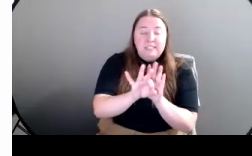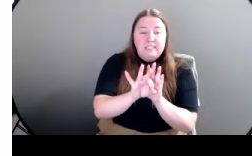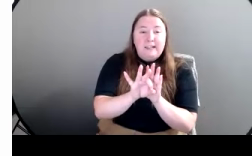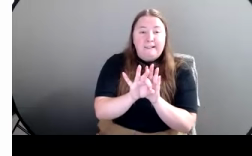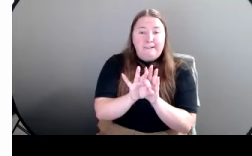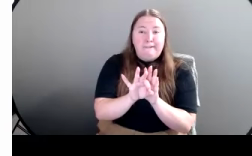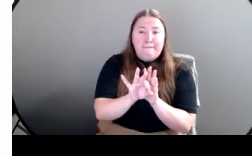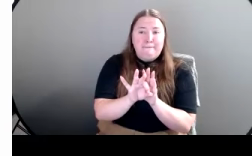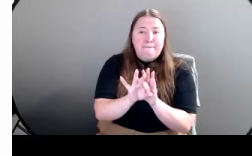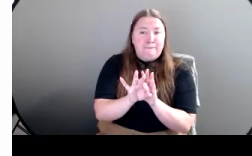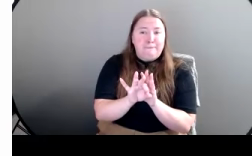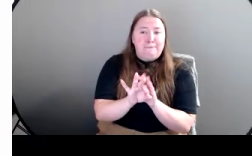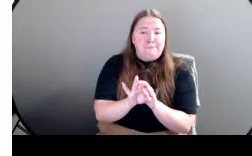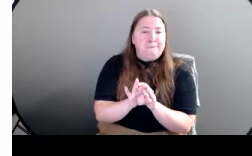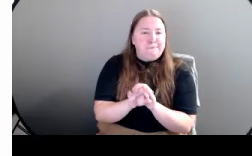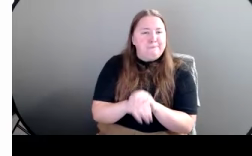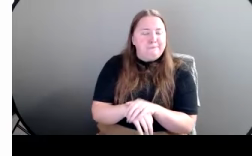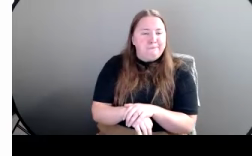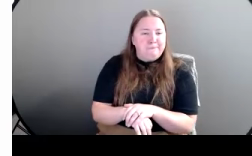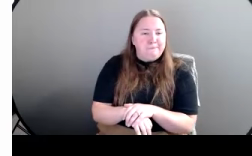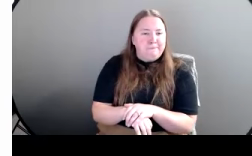some place to take you there.